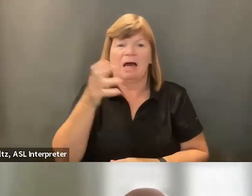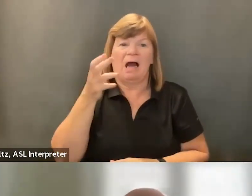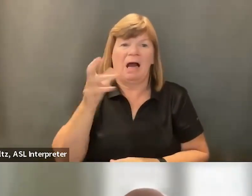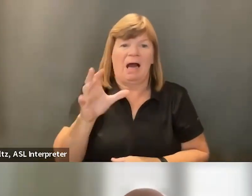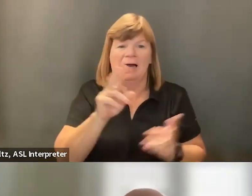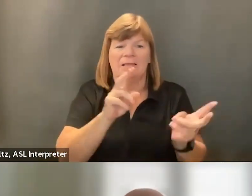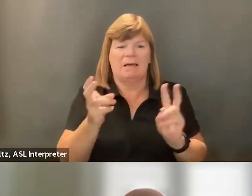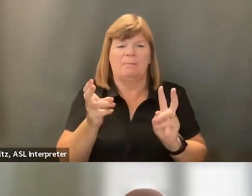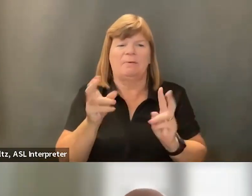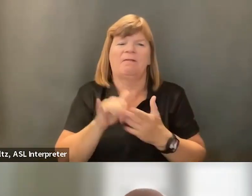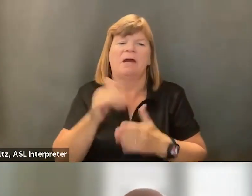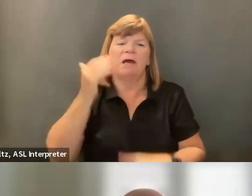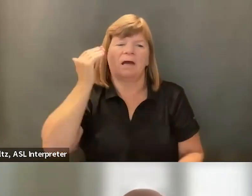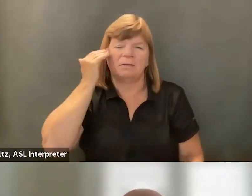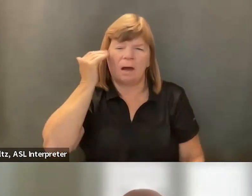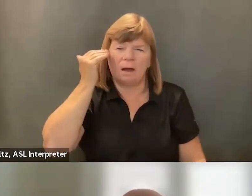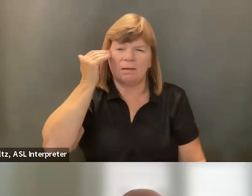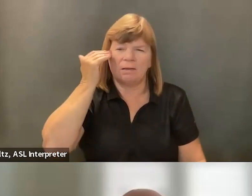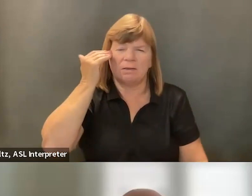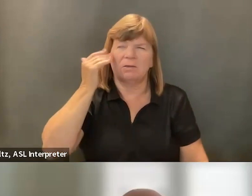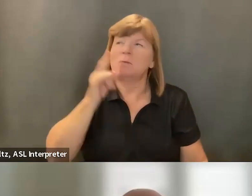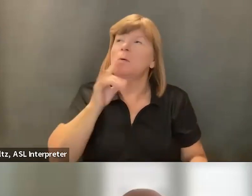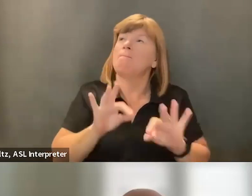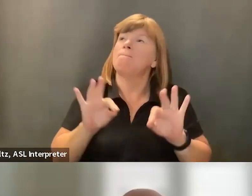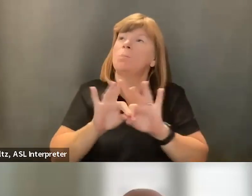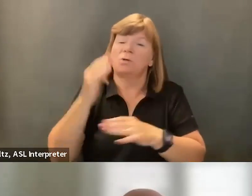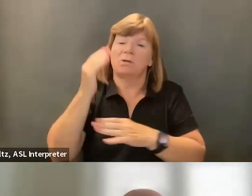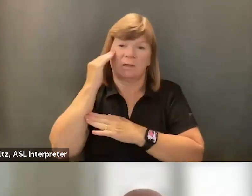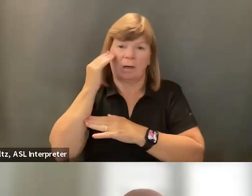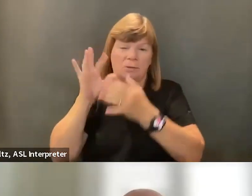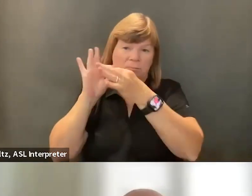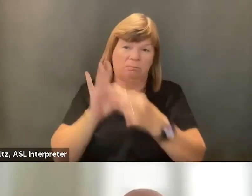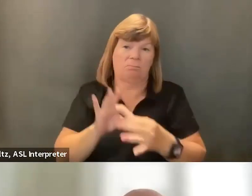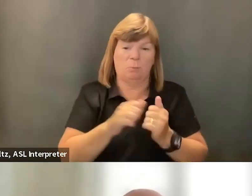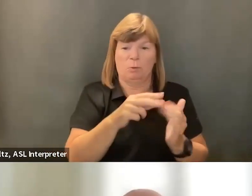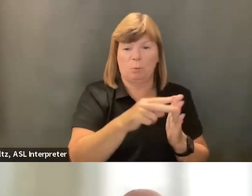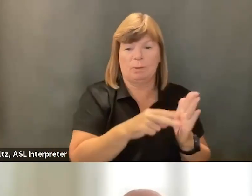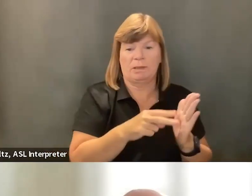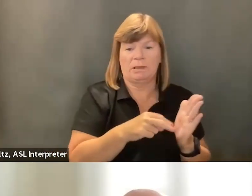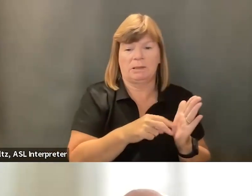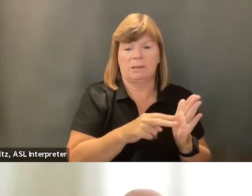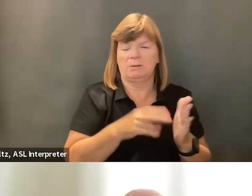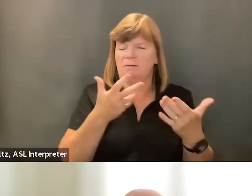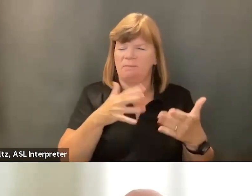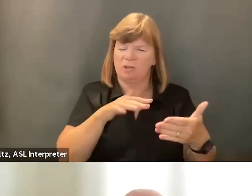um that knowledge uh the importance of knowledge to reading has been studied and understood for